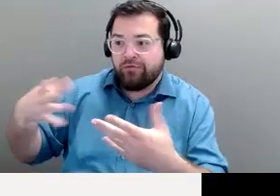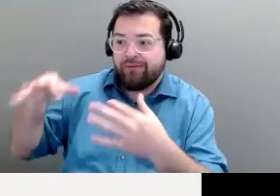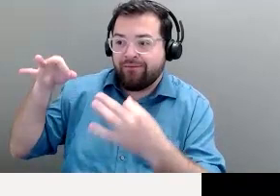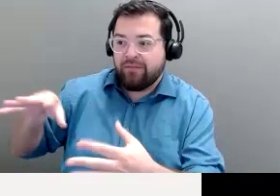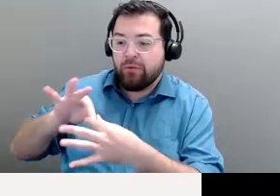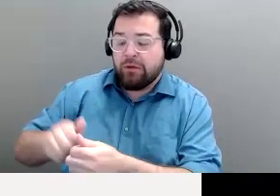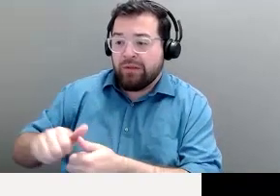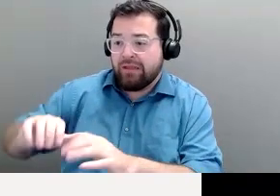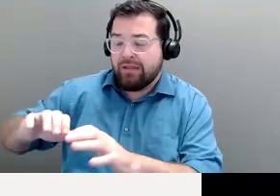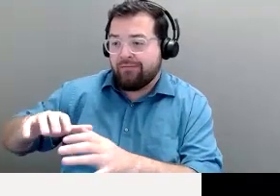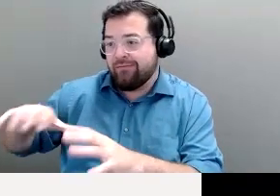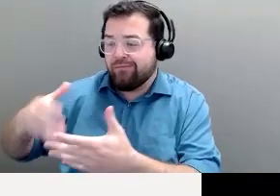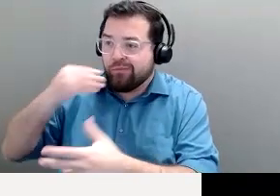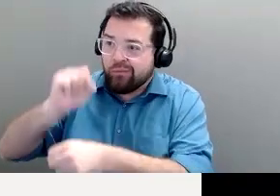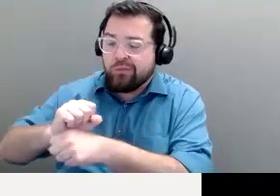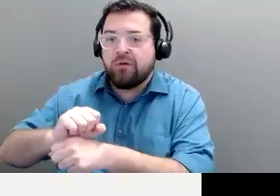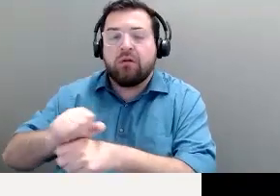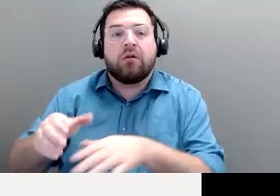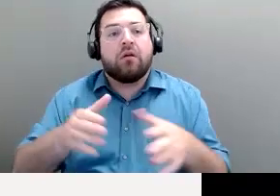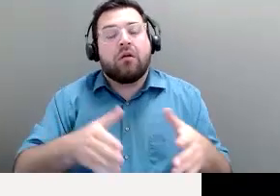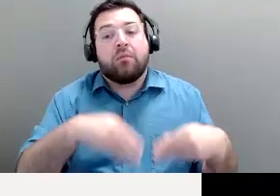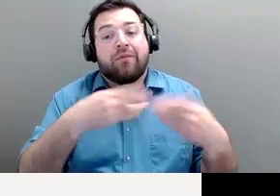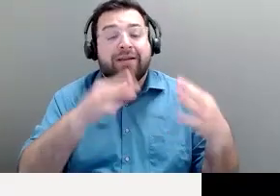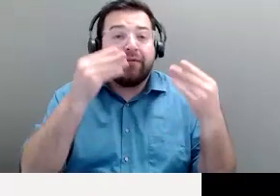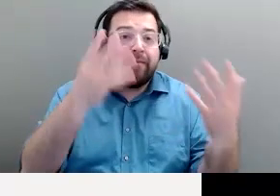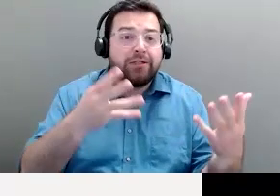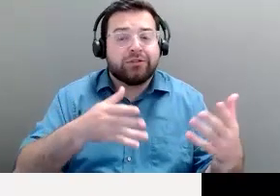Providing information or responding to questions about the content of the course.